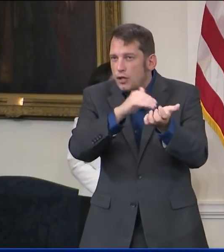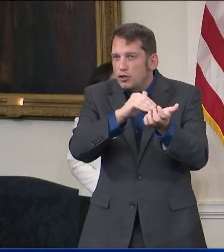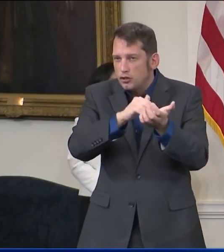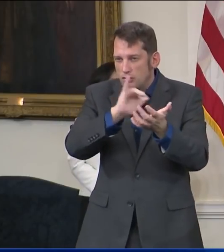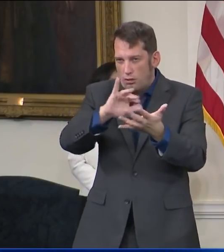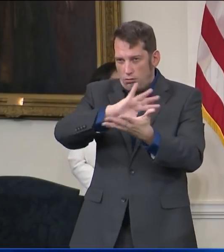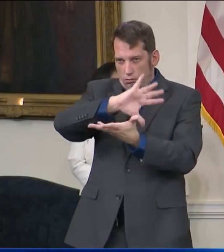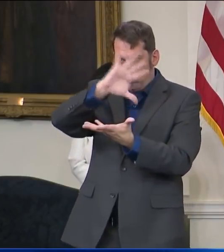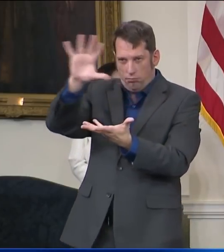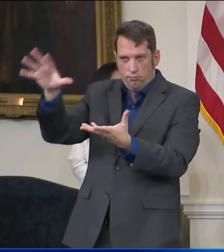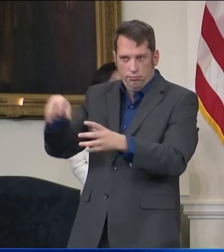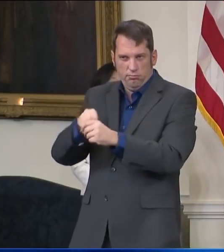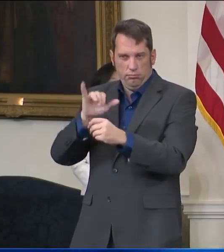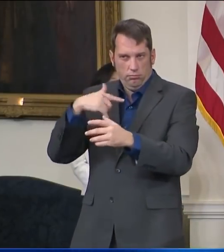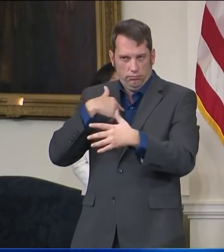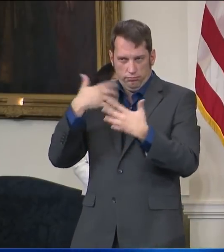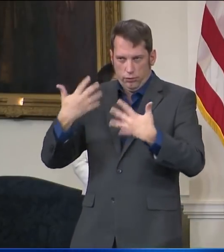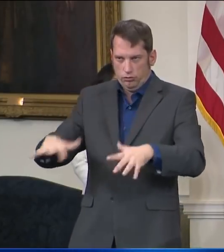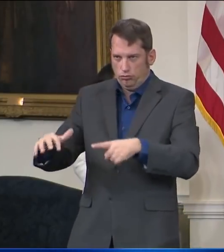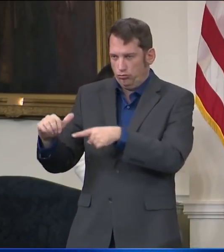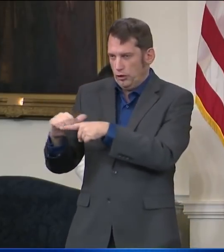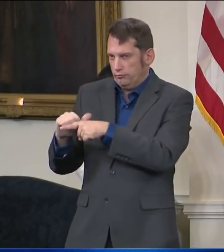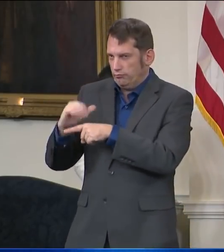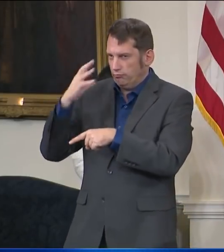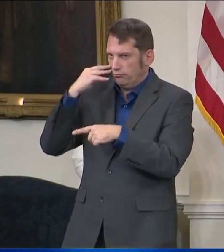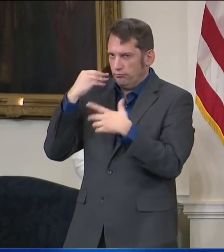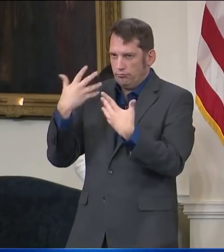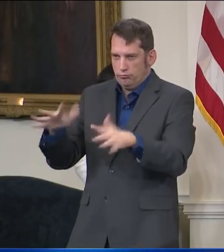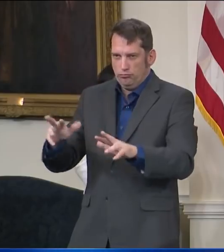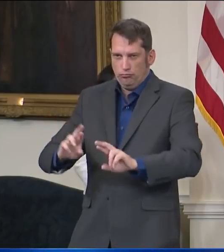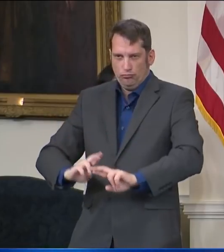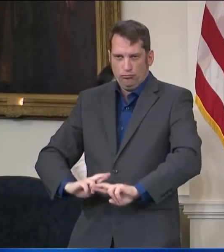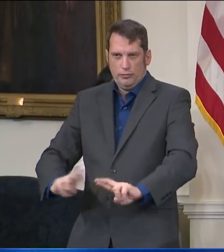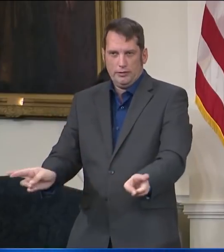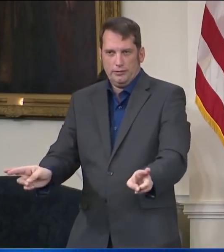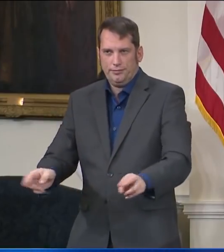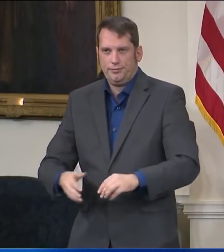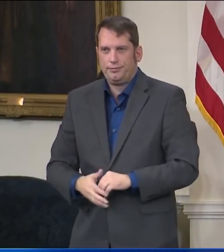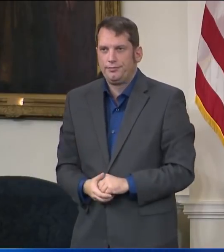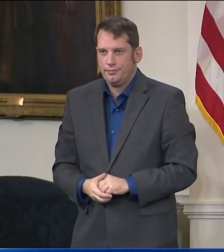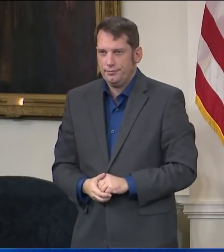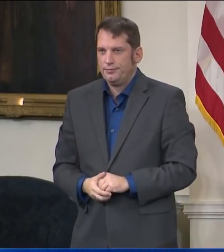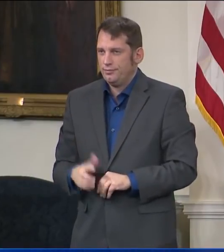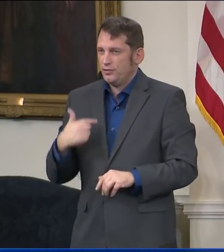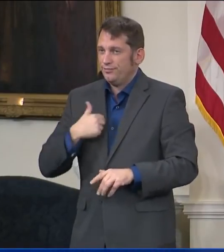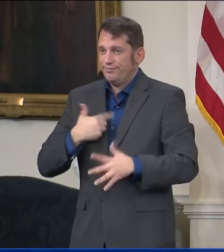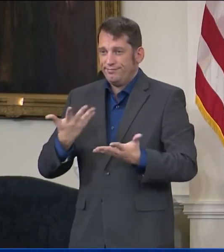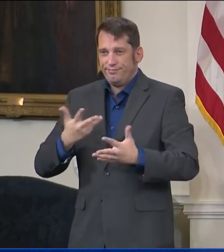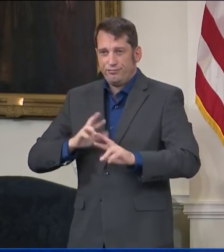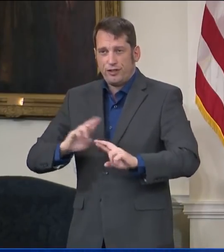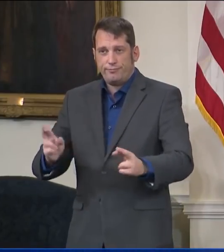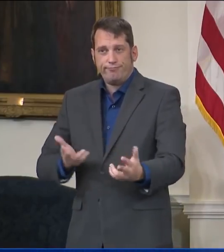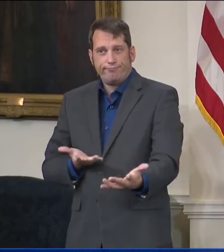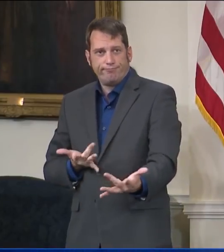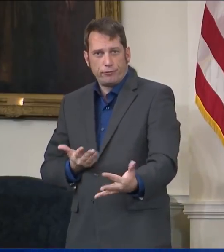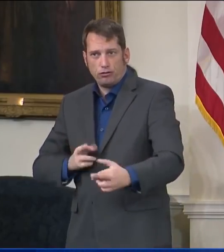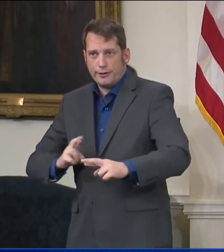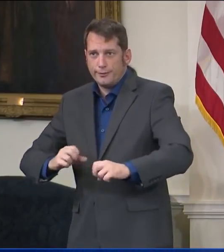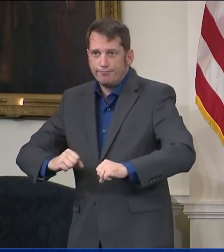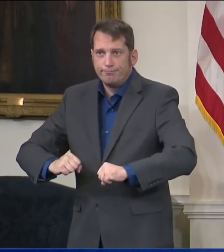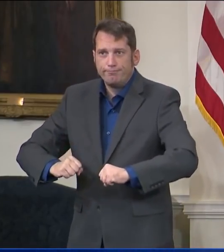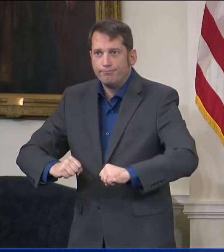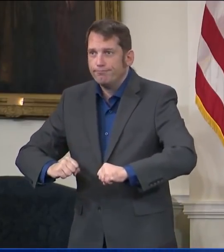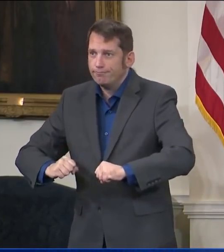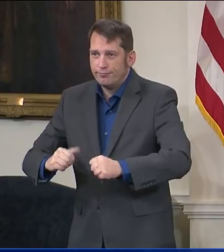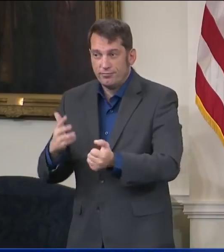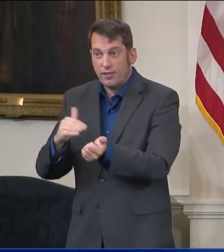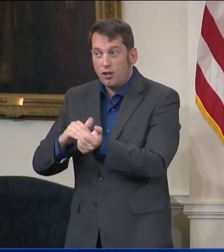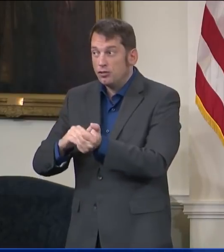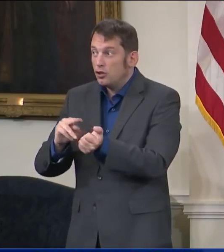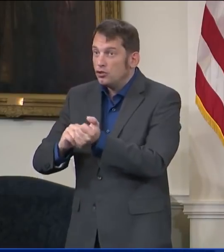WHAT ALL OF US IN HEALTH CARE TRAINED TO DO AND I SPEAK FOR MY ENTIRE PROFESSION WHEN I SAY WE STAND READY FOR WHATEVER LIES IN THE FUTURE.